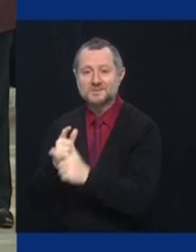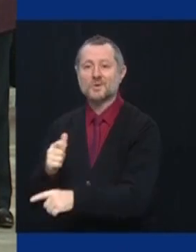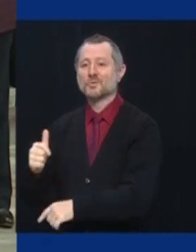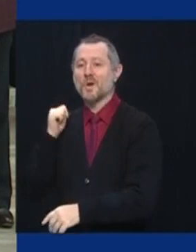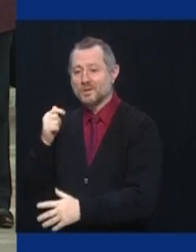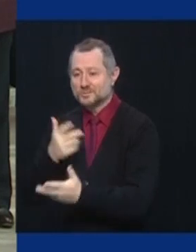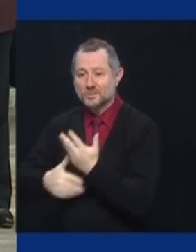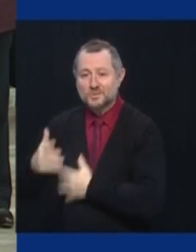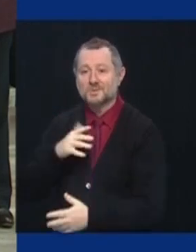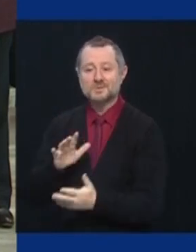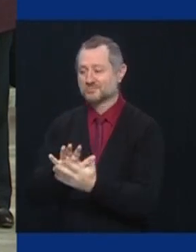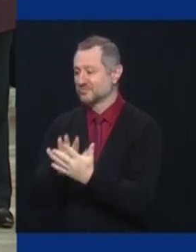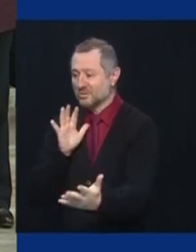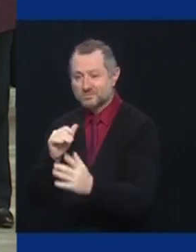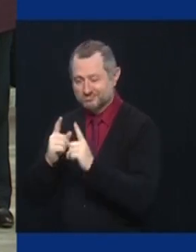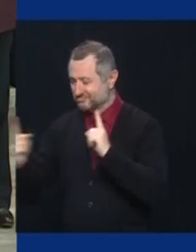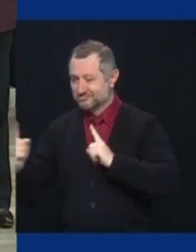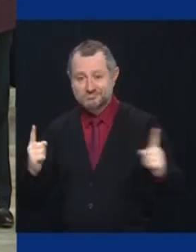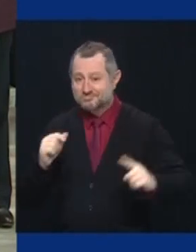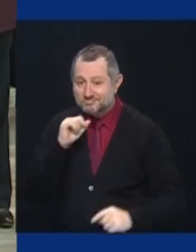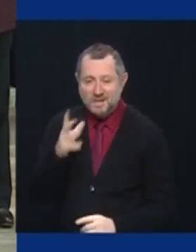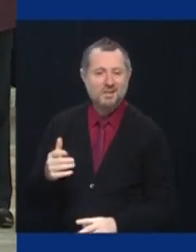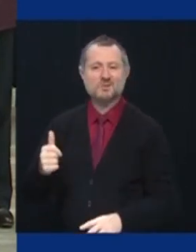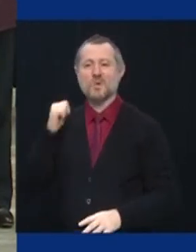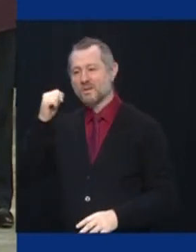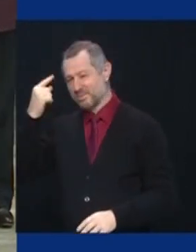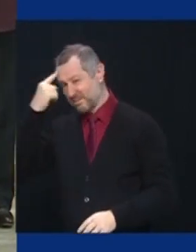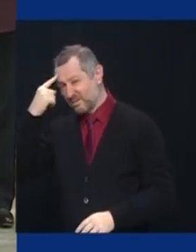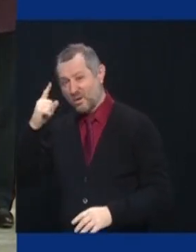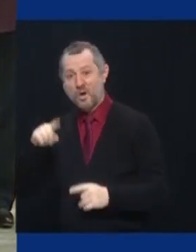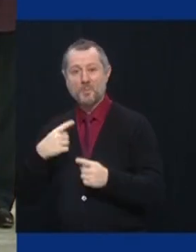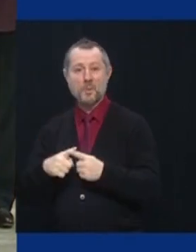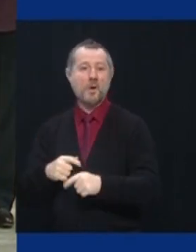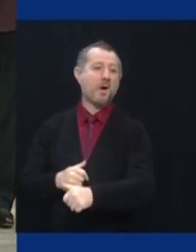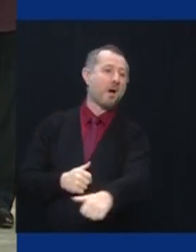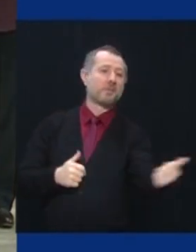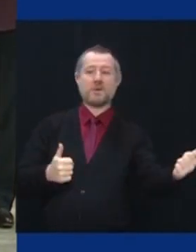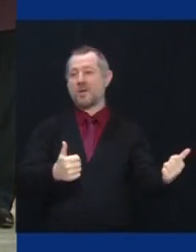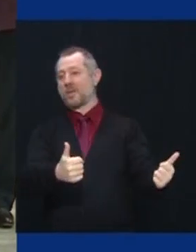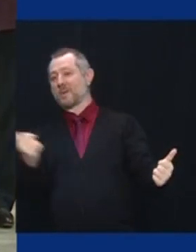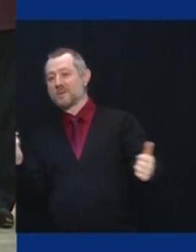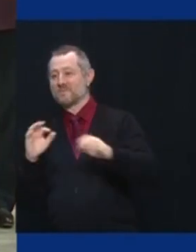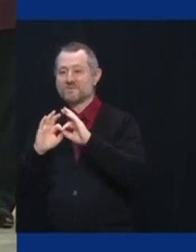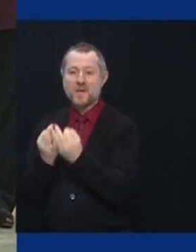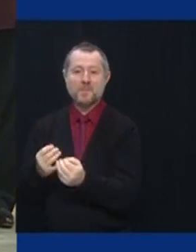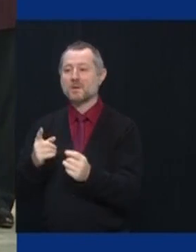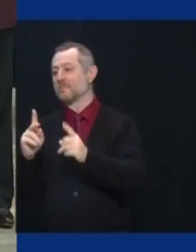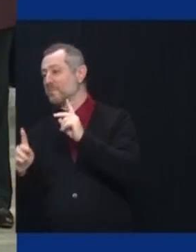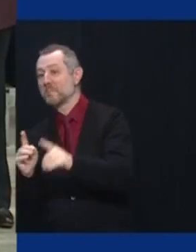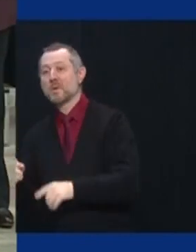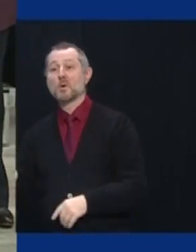WHO ARE IRRESPONSIBLE. FOR THOSE WHO WON'T WEAR A MASK. FOR THOSE WHO WON'T SOCIAL DISTANCE.